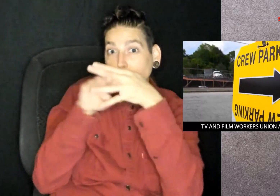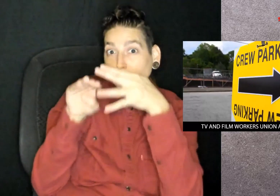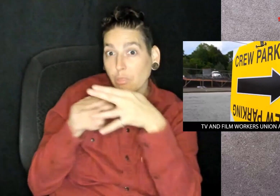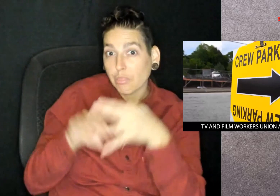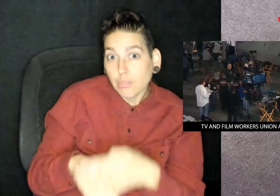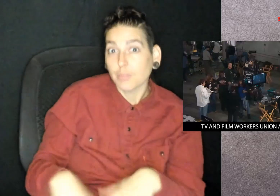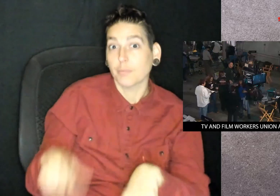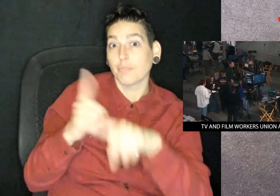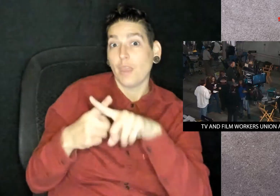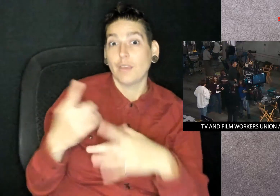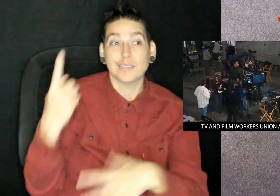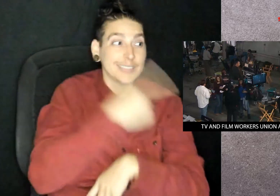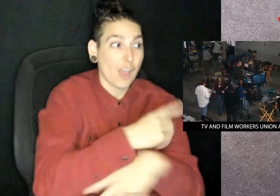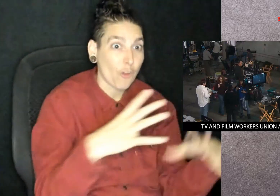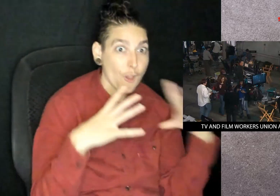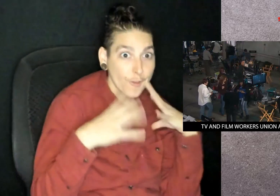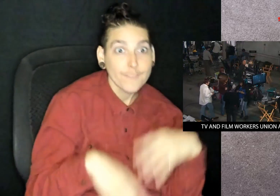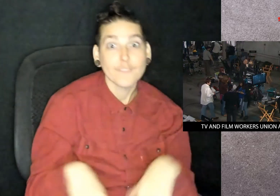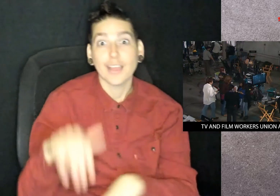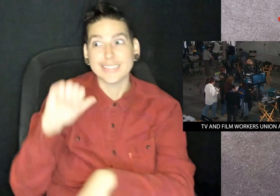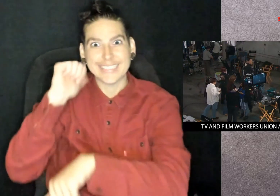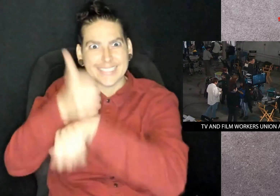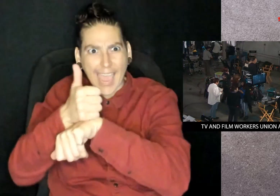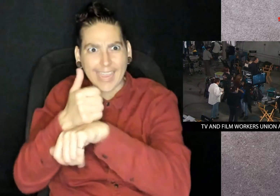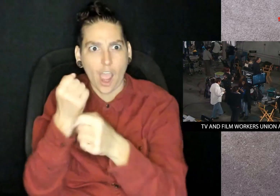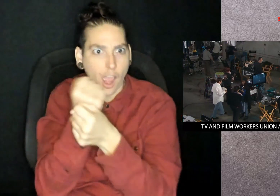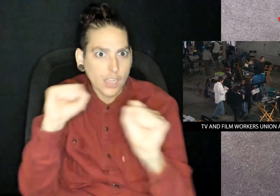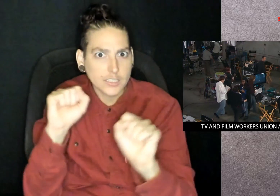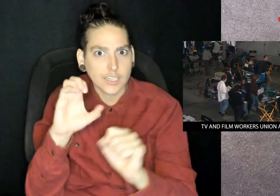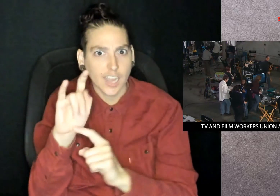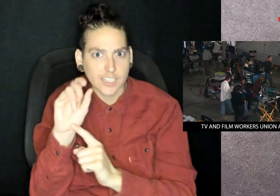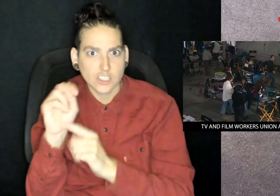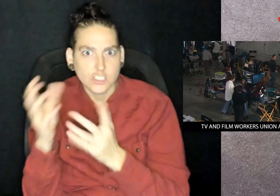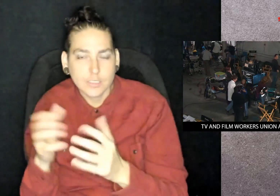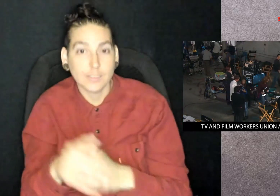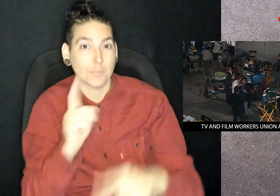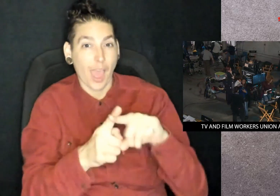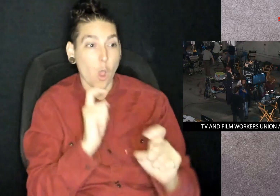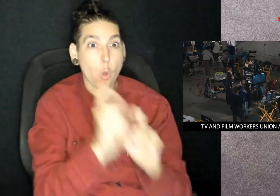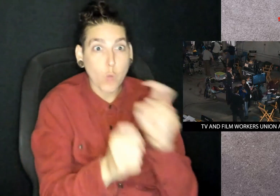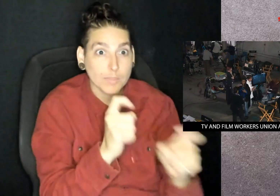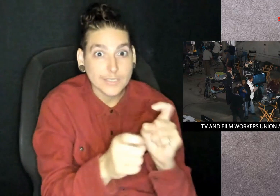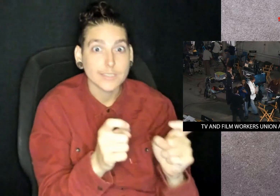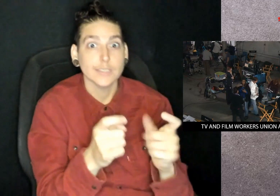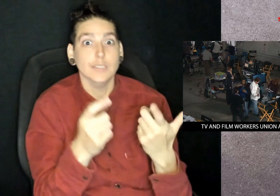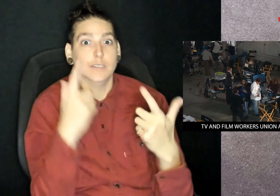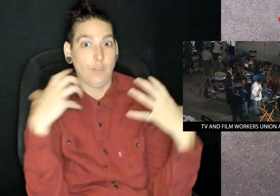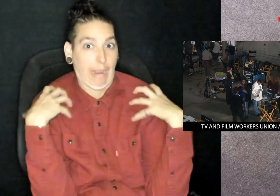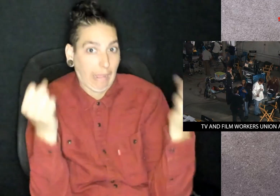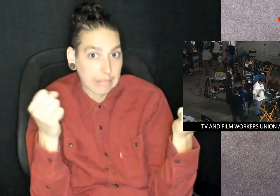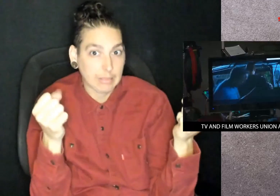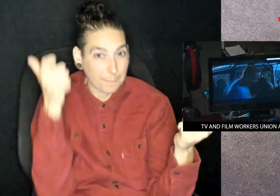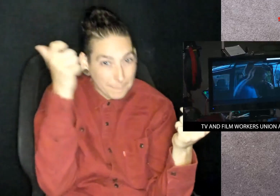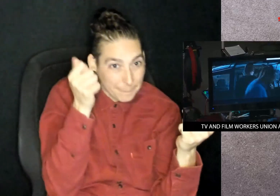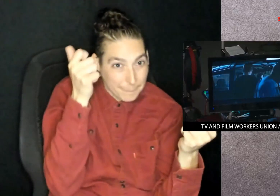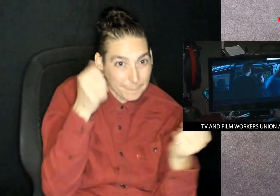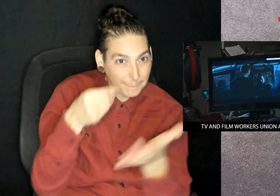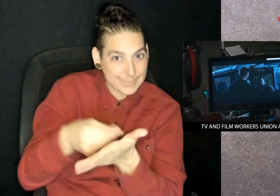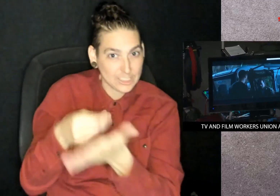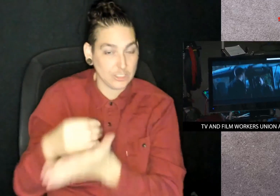meal breaks and days off onset conditions and contributions to health and pension benefits